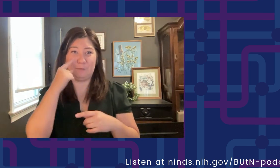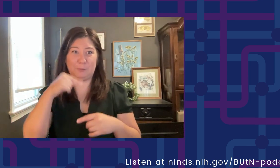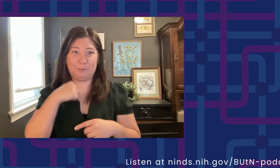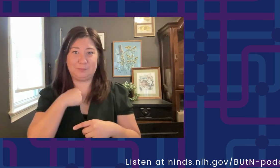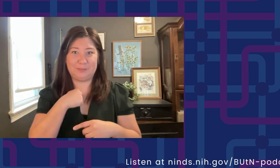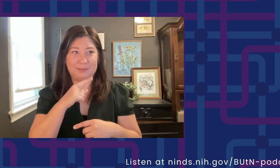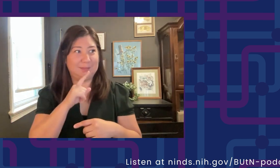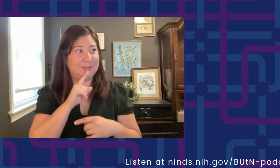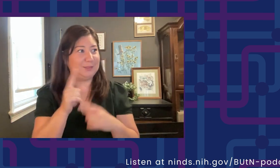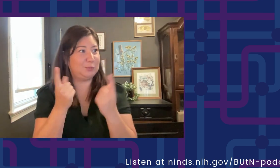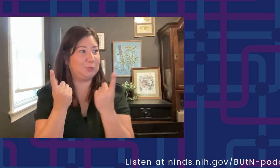So for me,